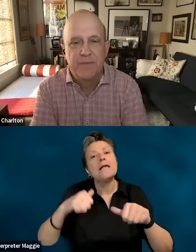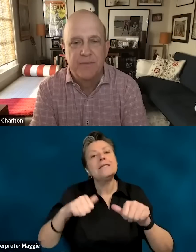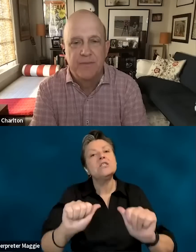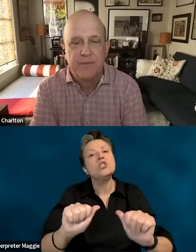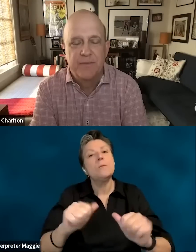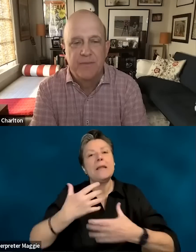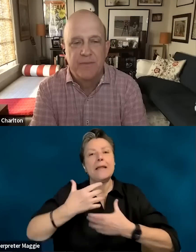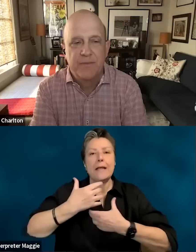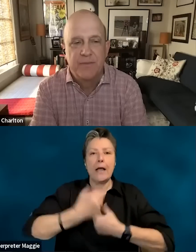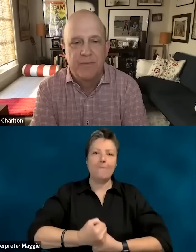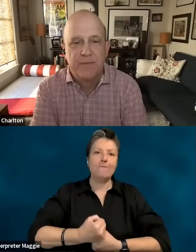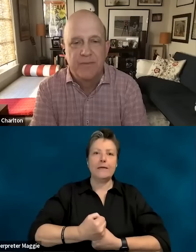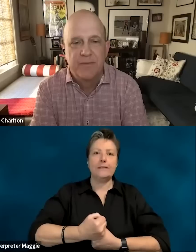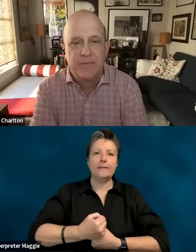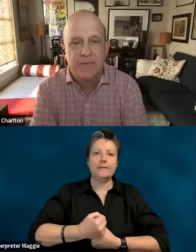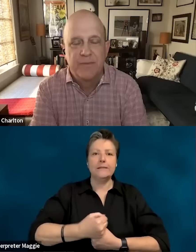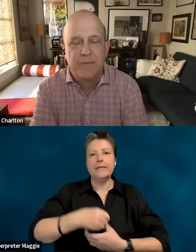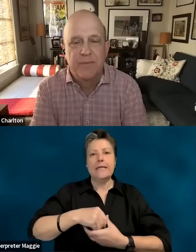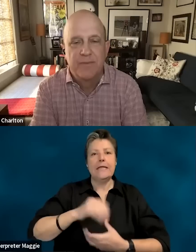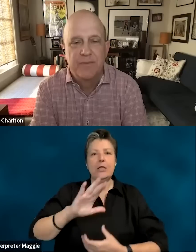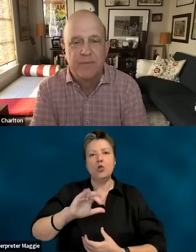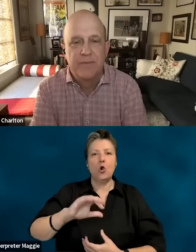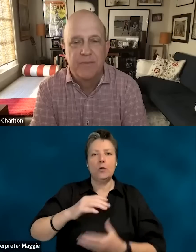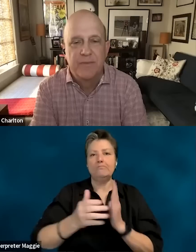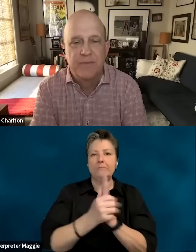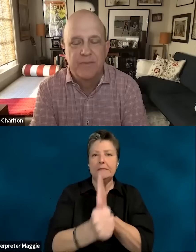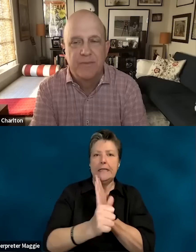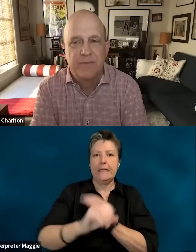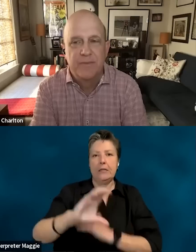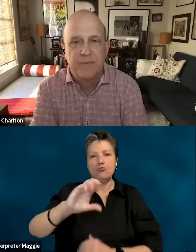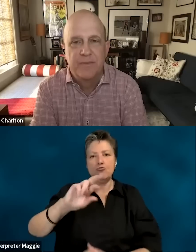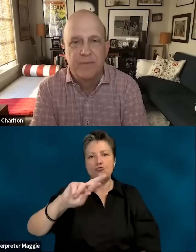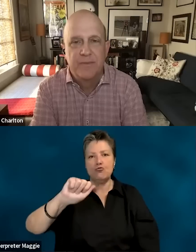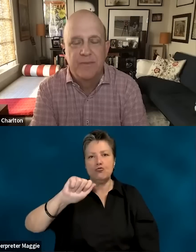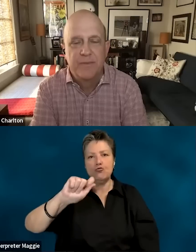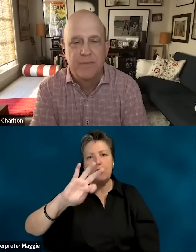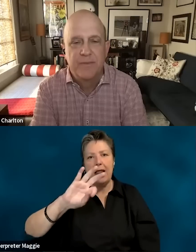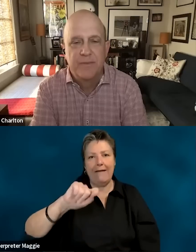So having a strong foundation of those craft ingredients